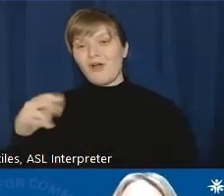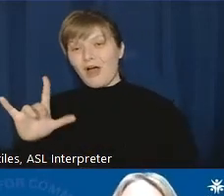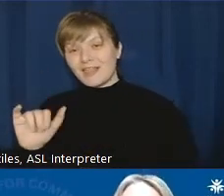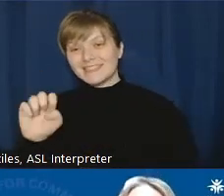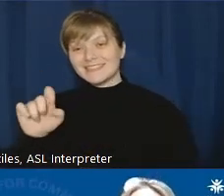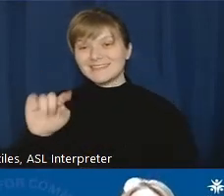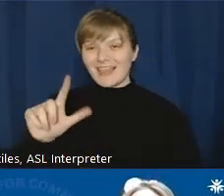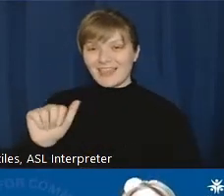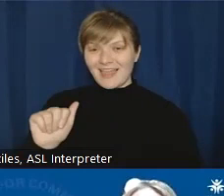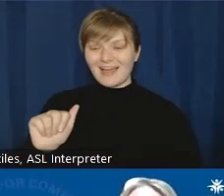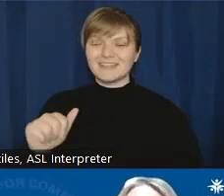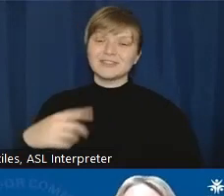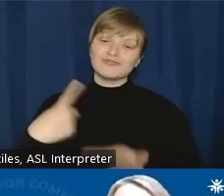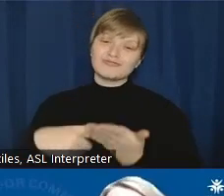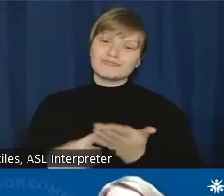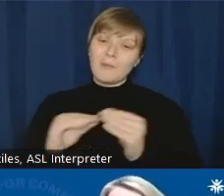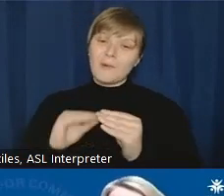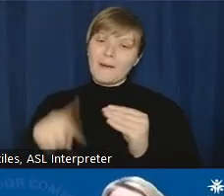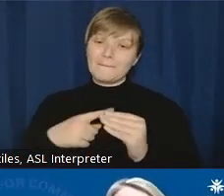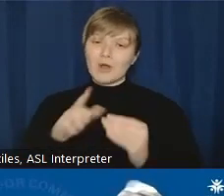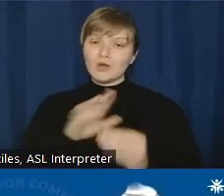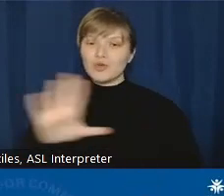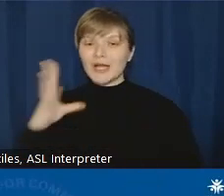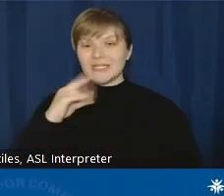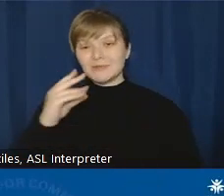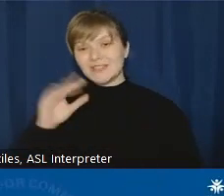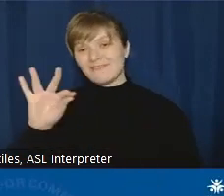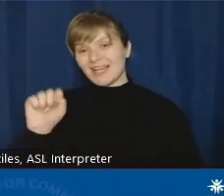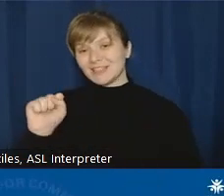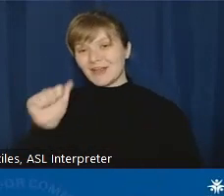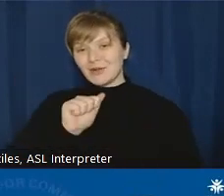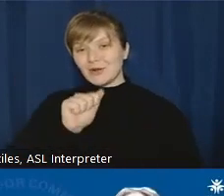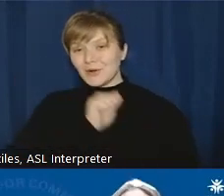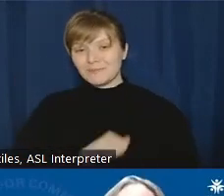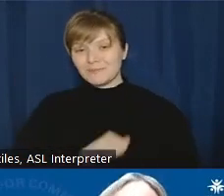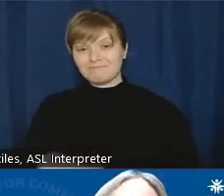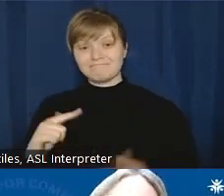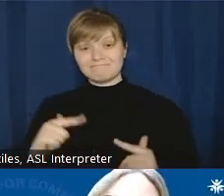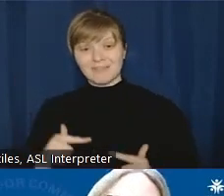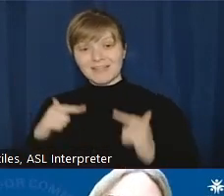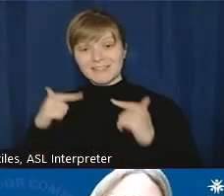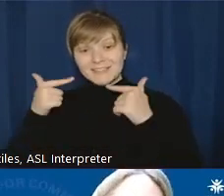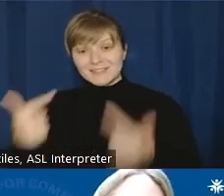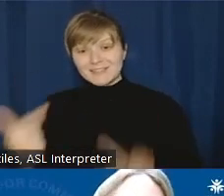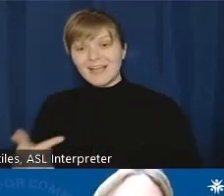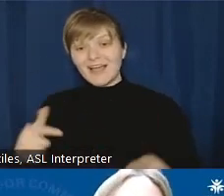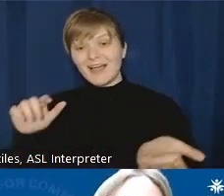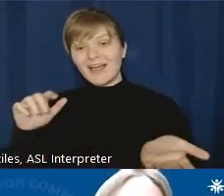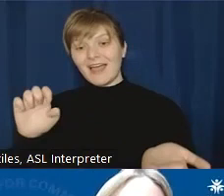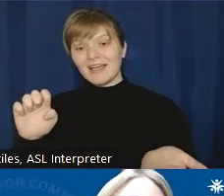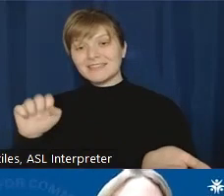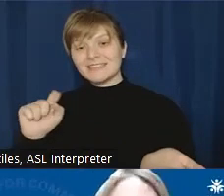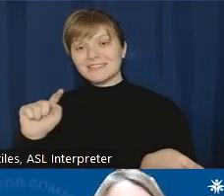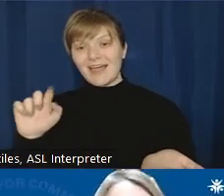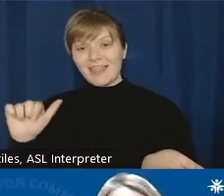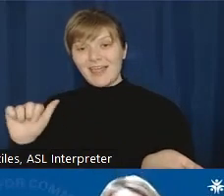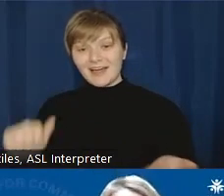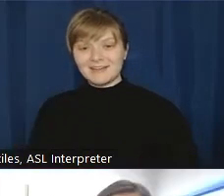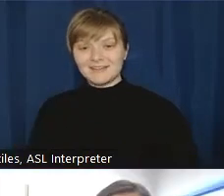their experience in Flagstaff Arizona. I will turn things over to Estella to get us started. Thank you, Lori. And